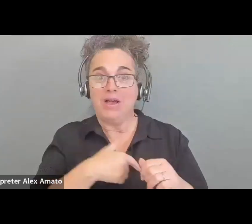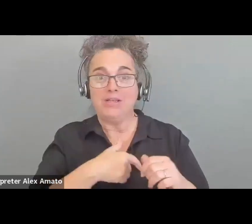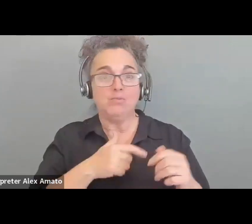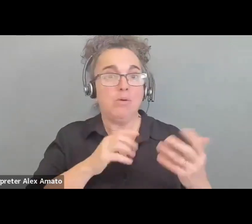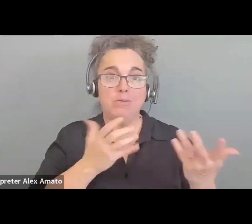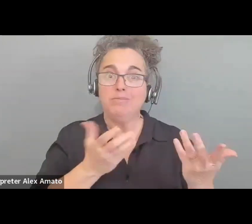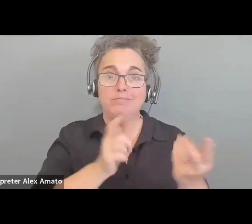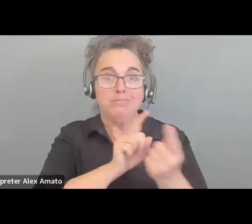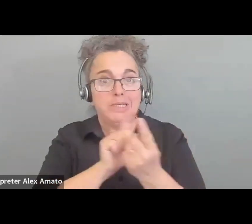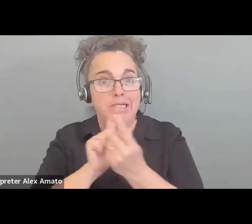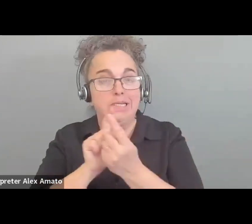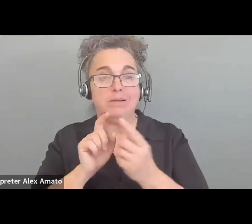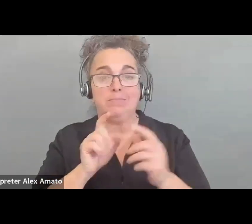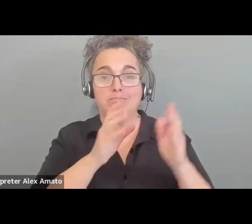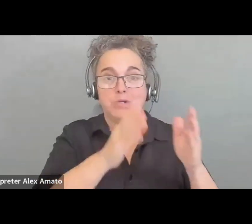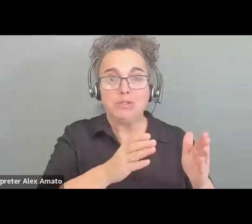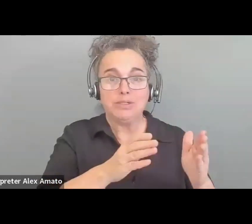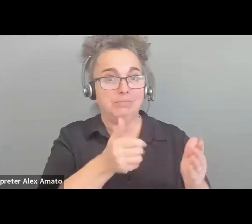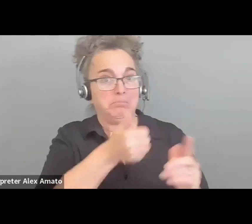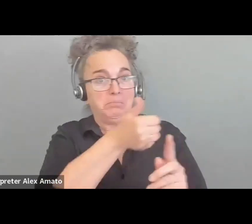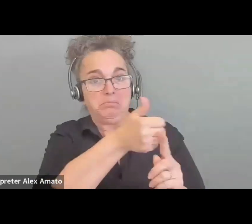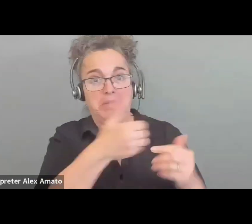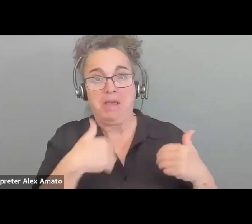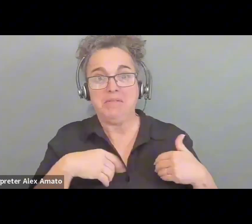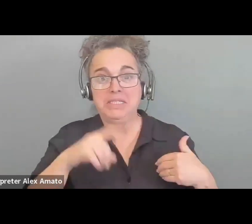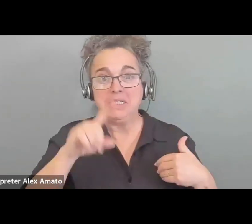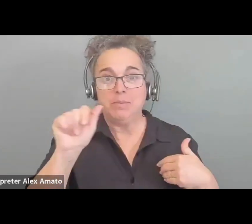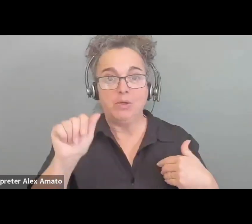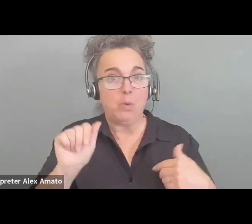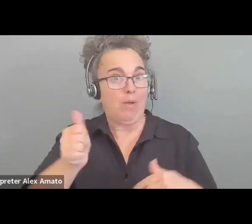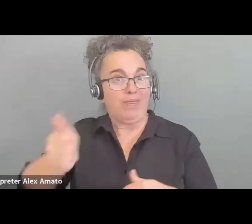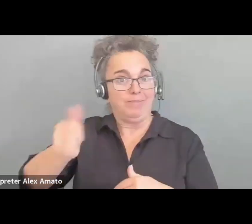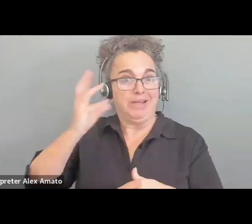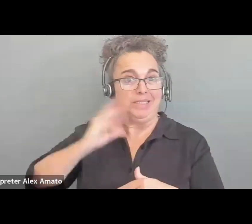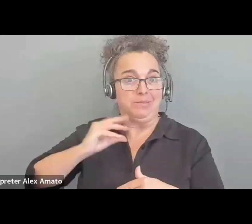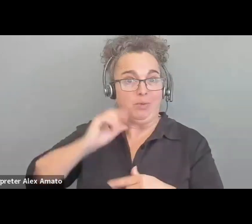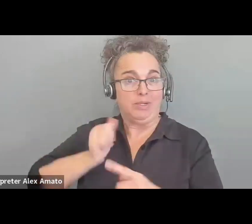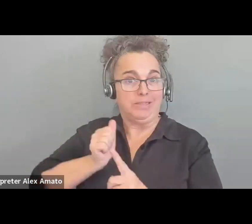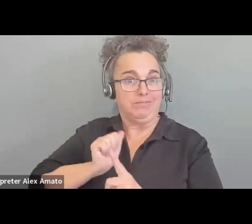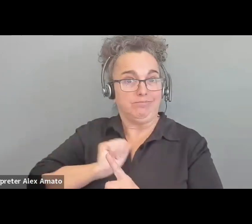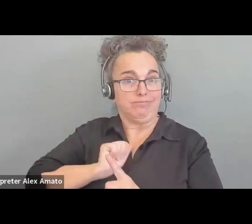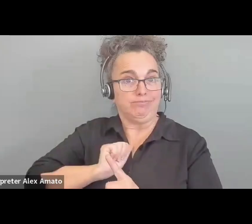whether themselves or someone they know. So that was really a great little piece to get